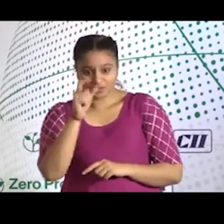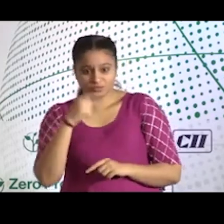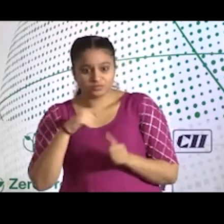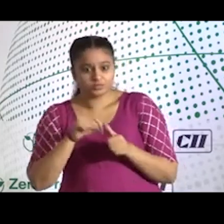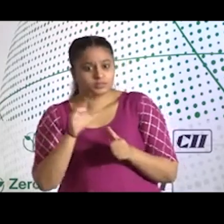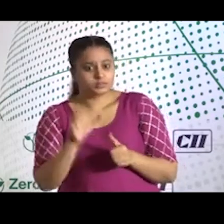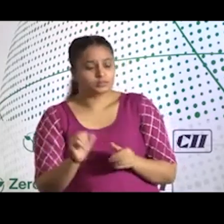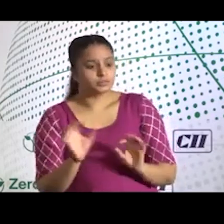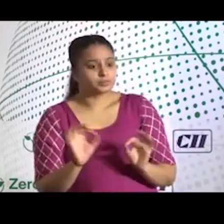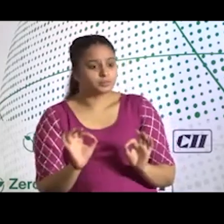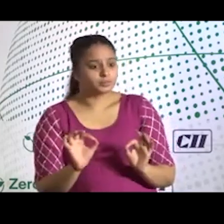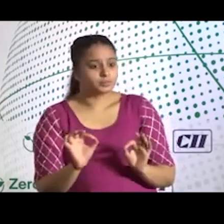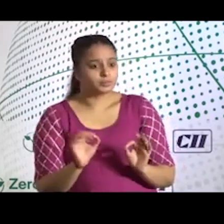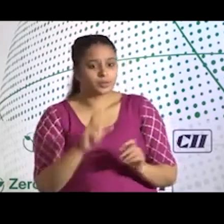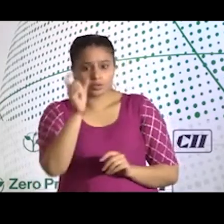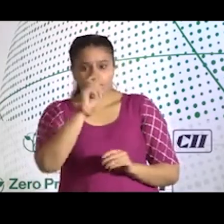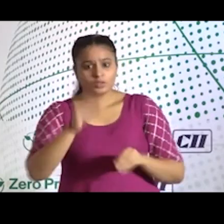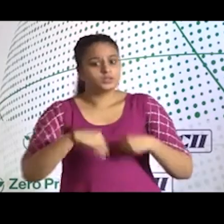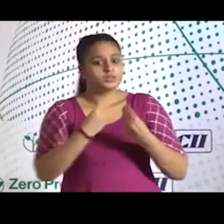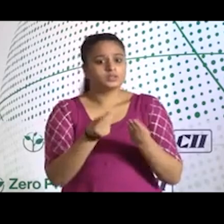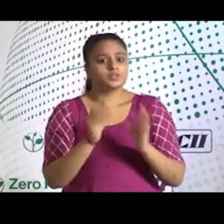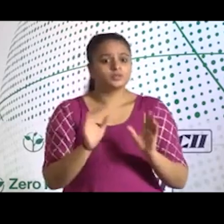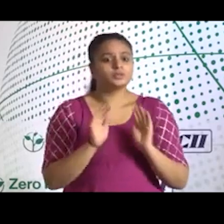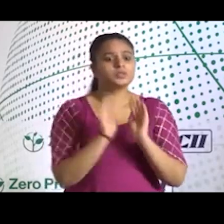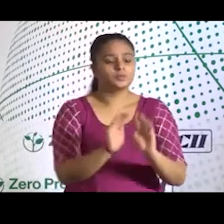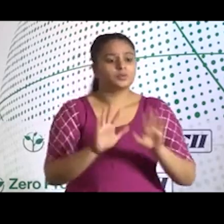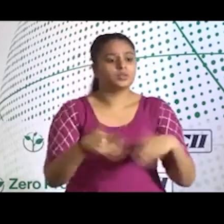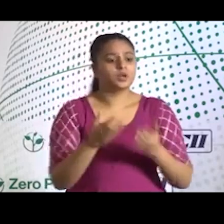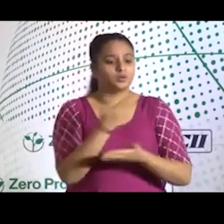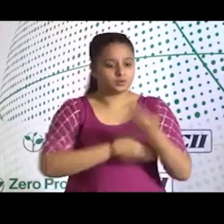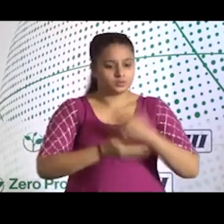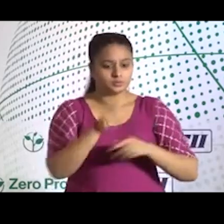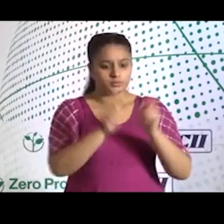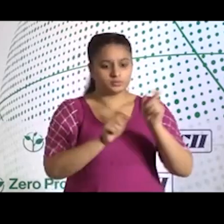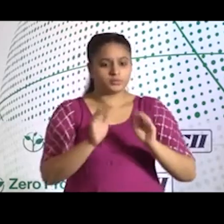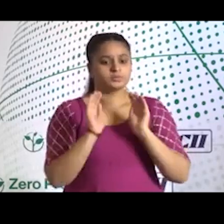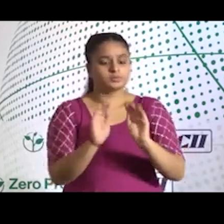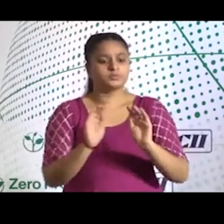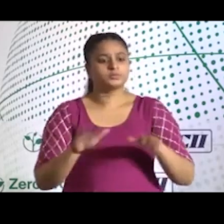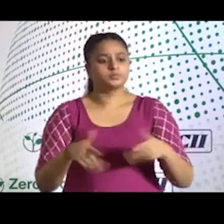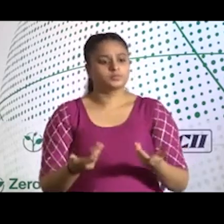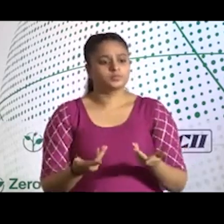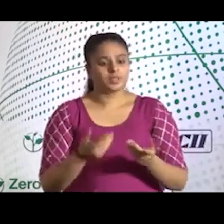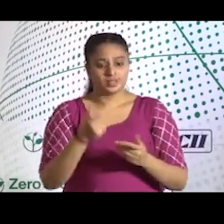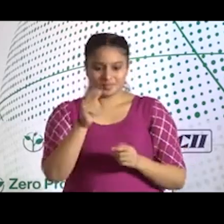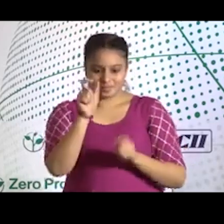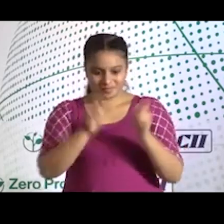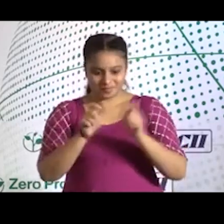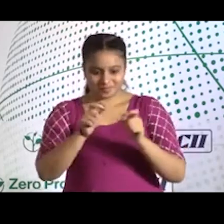They are not providing any reasonable to students with disabilities. So when students with disabilities are graduating